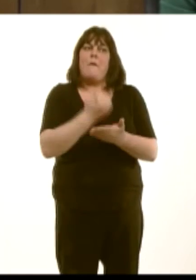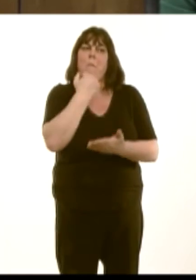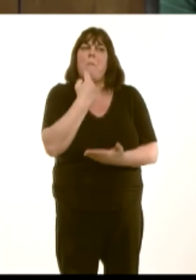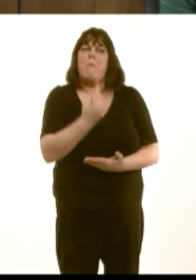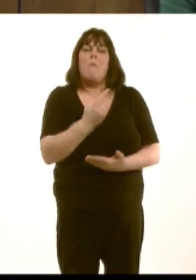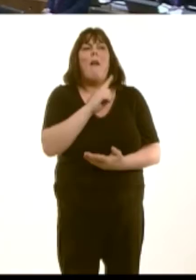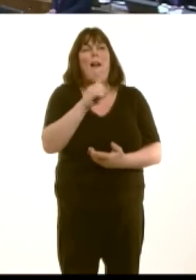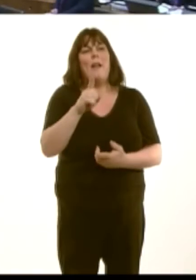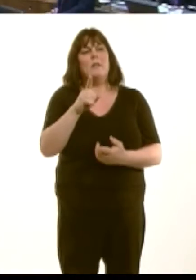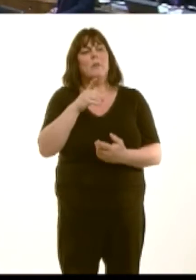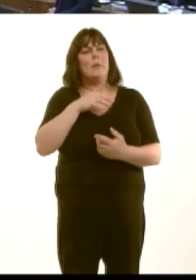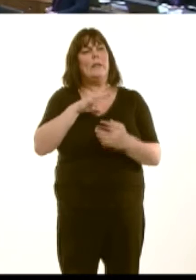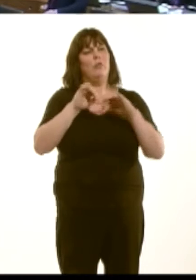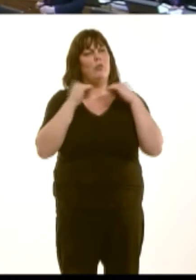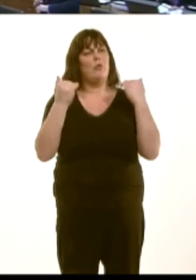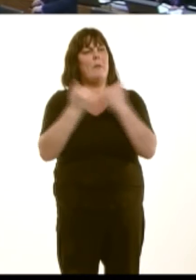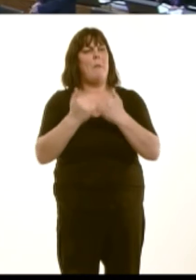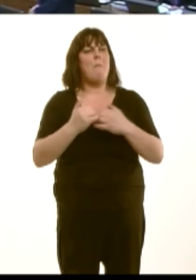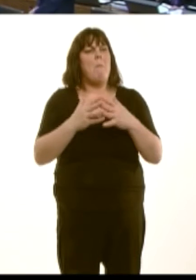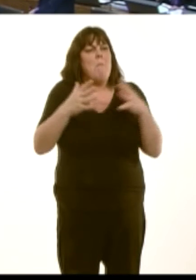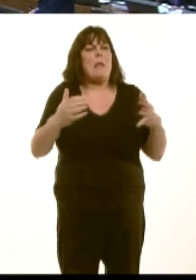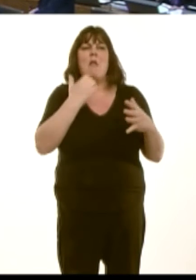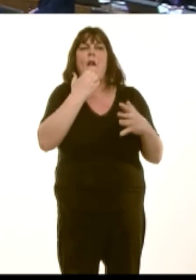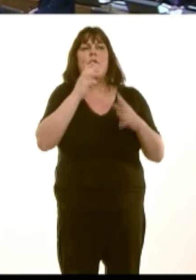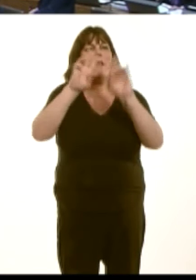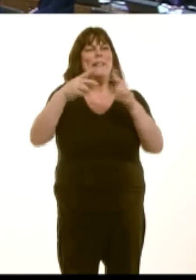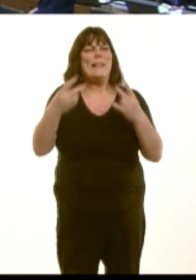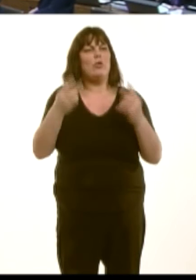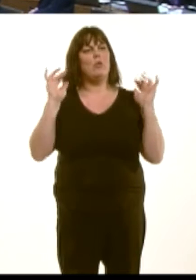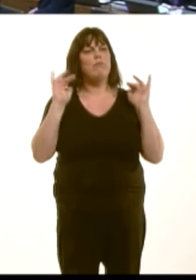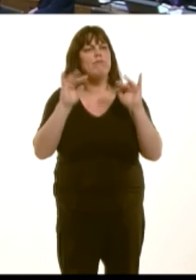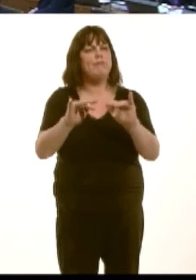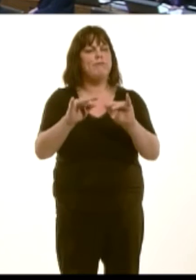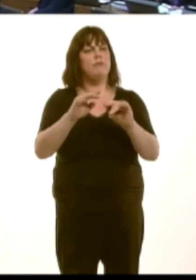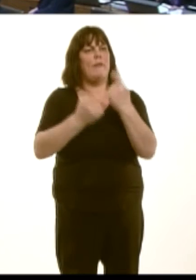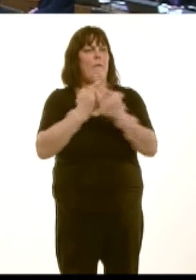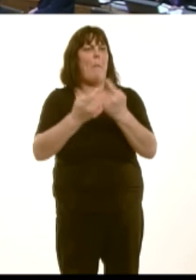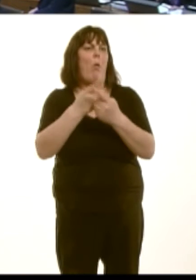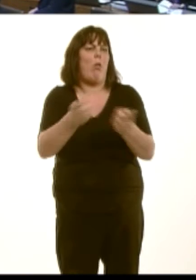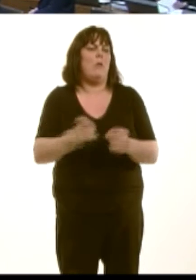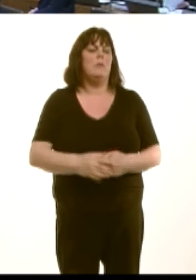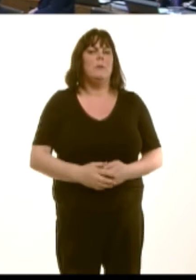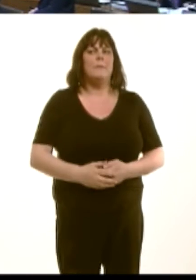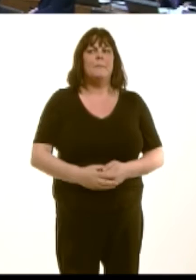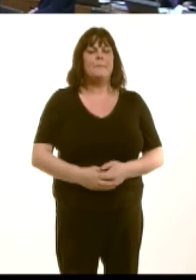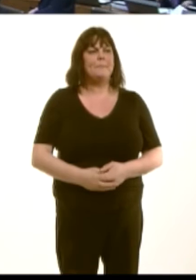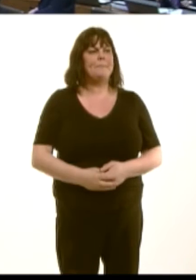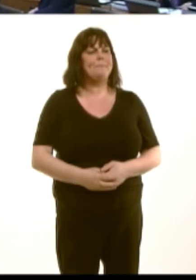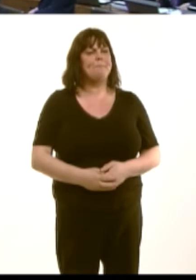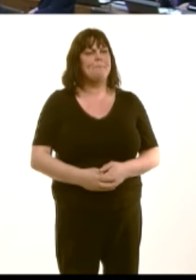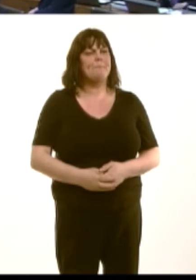Bethan Jenkins: First Minister, as has been mentioned, we have obviously looked at Hillsborough